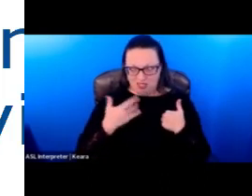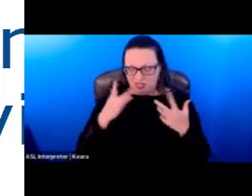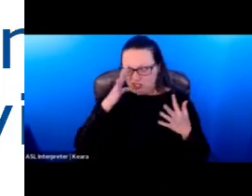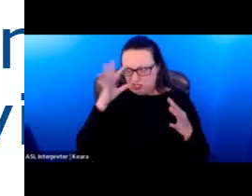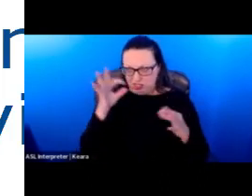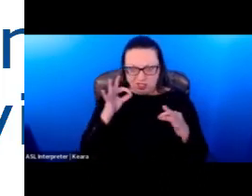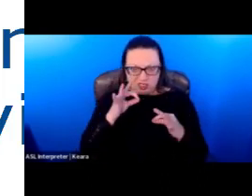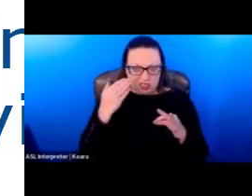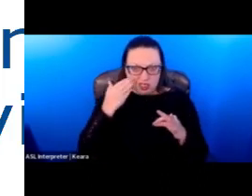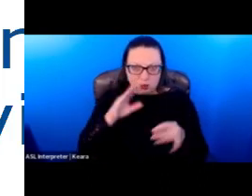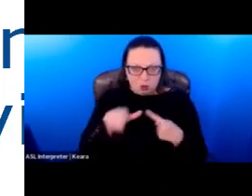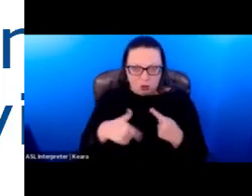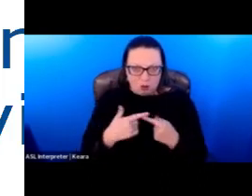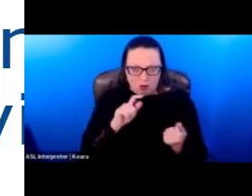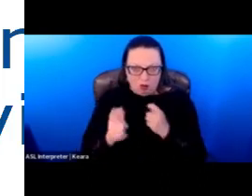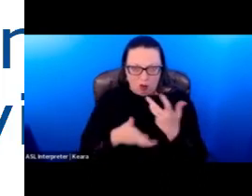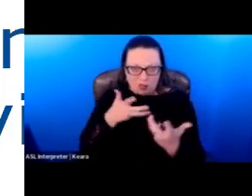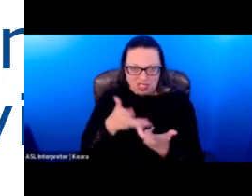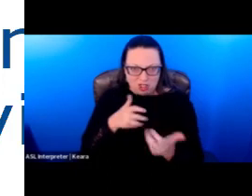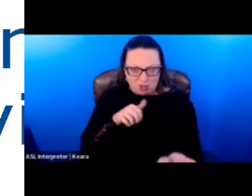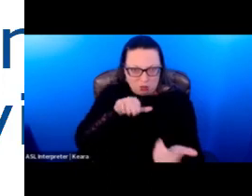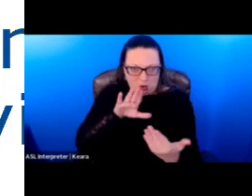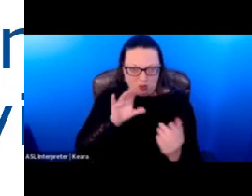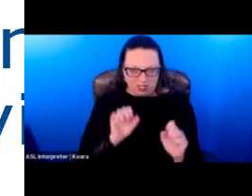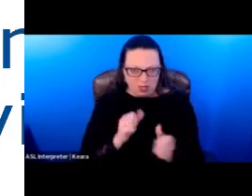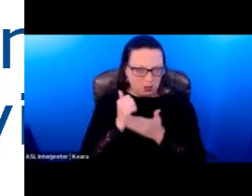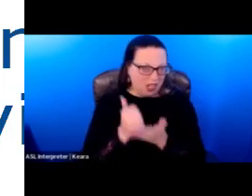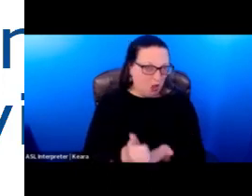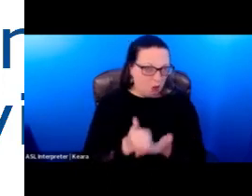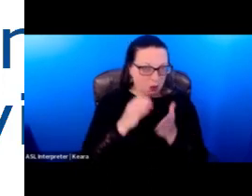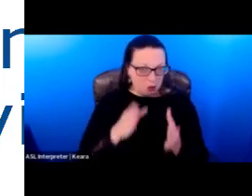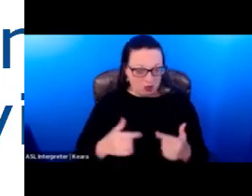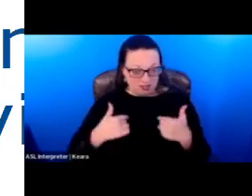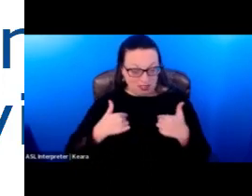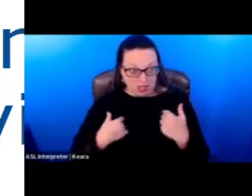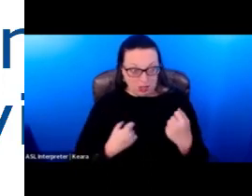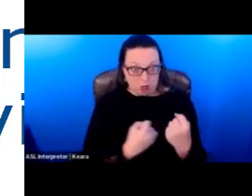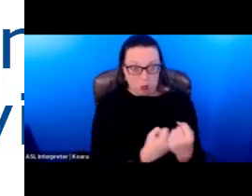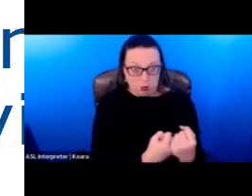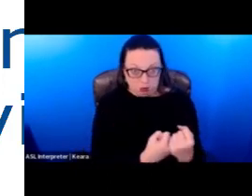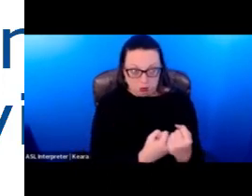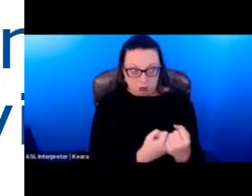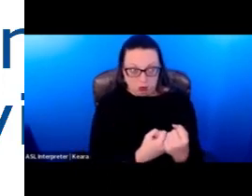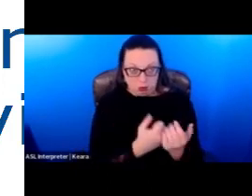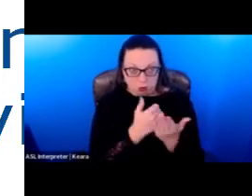accommodation strategies that could help the person that I support work, I may be unclear